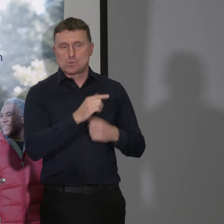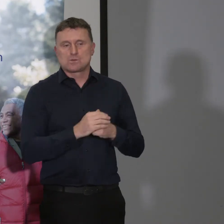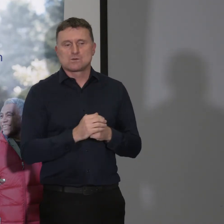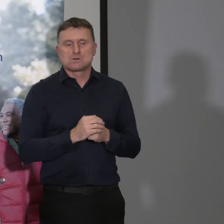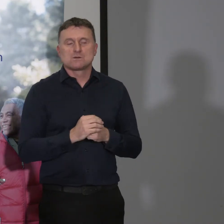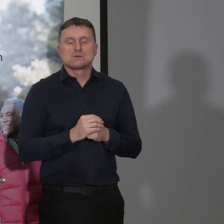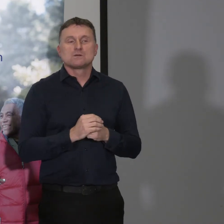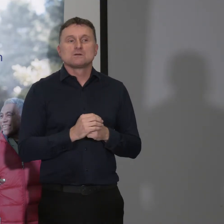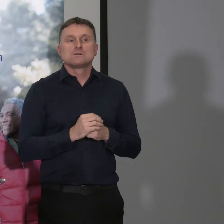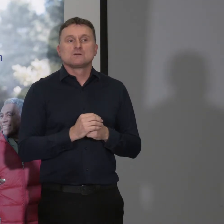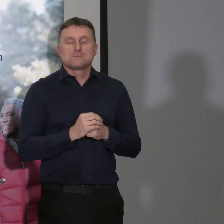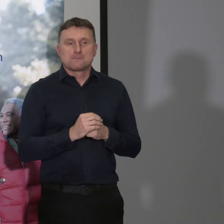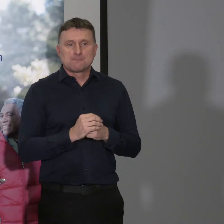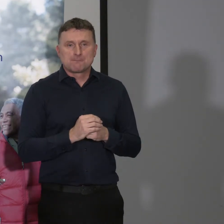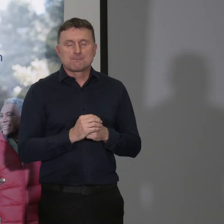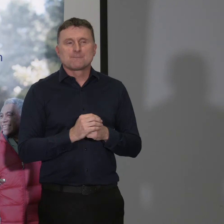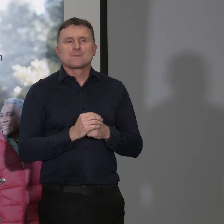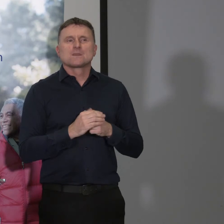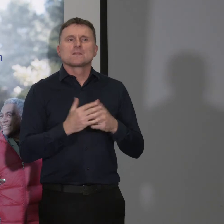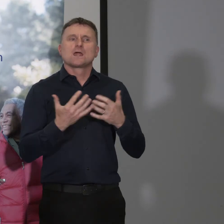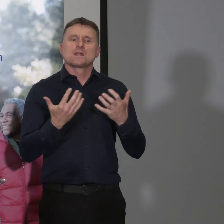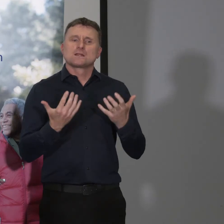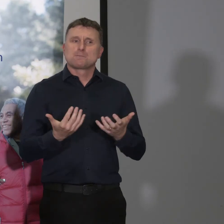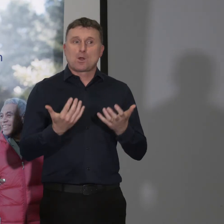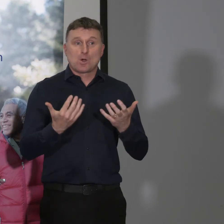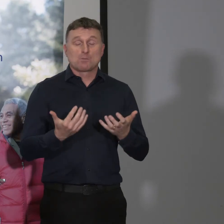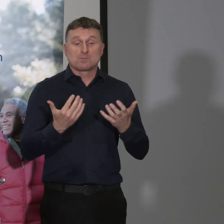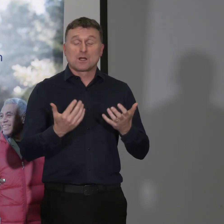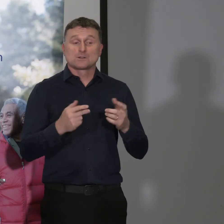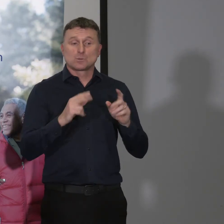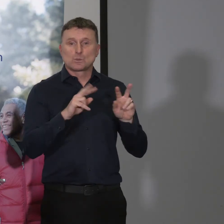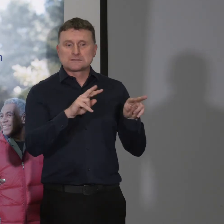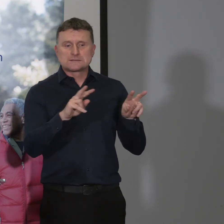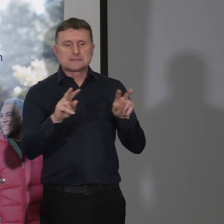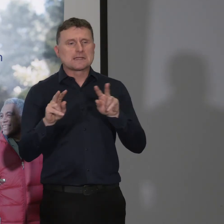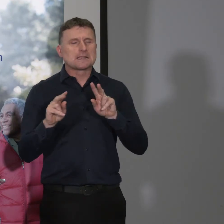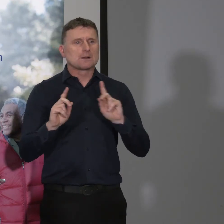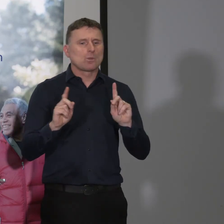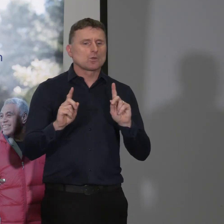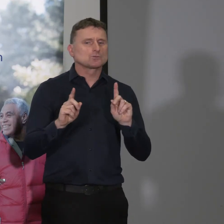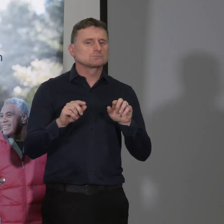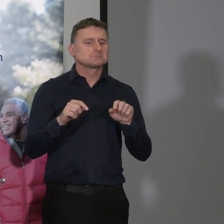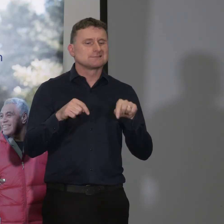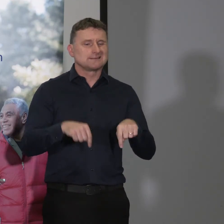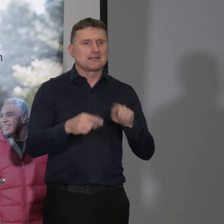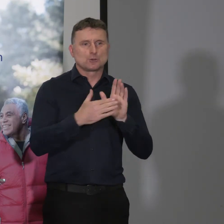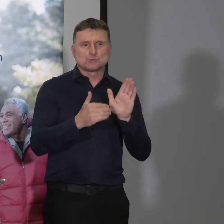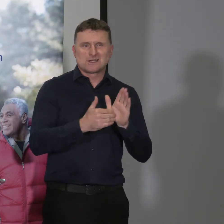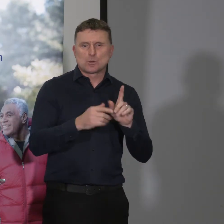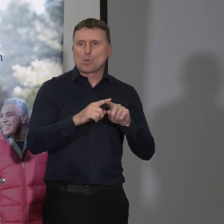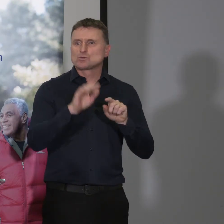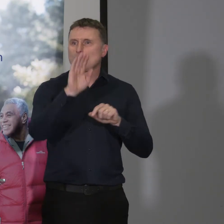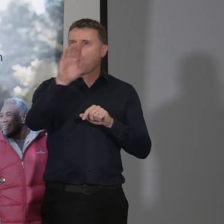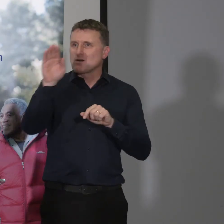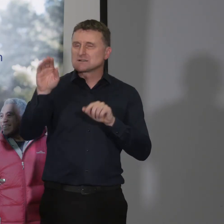new variant in Australia. One of the things we are starting